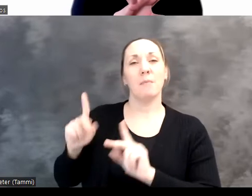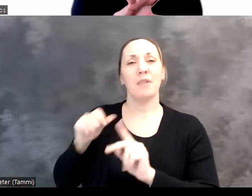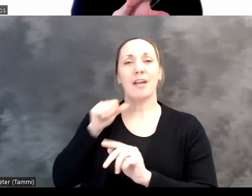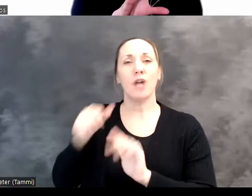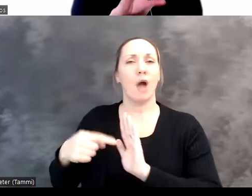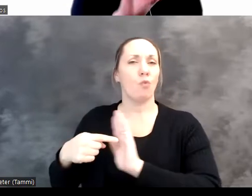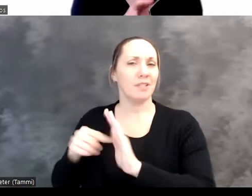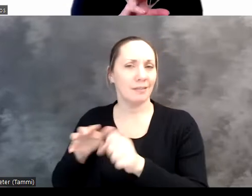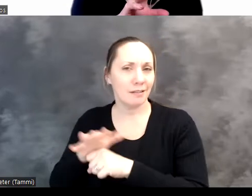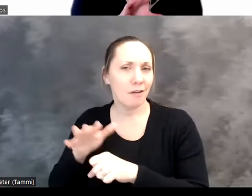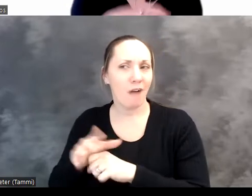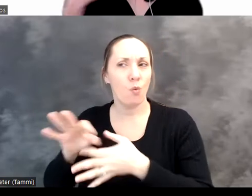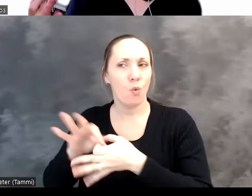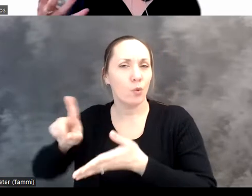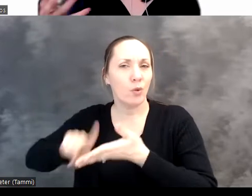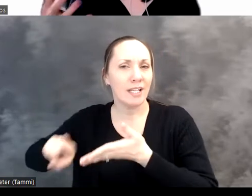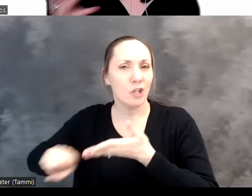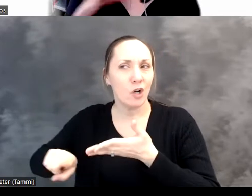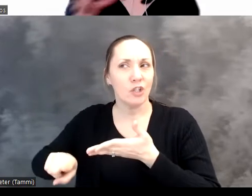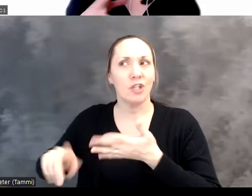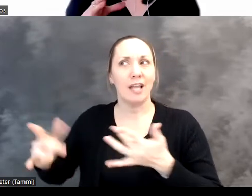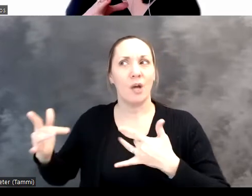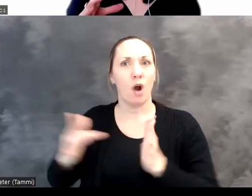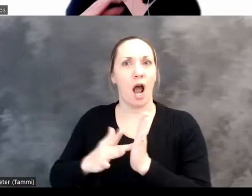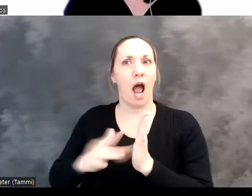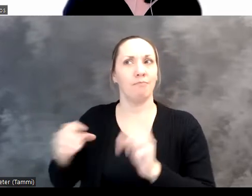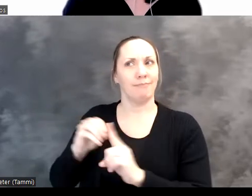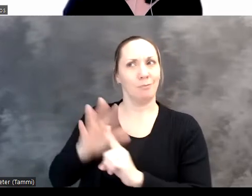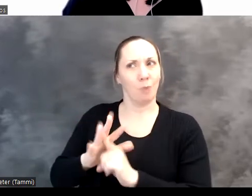I think it would wonderful it hear your framing that has